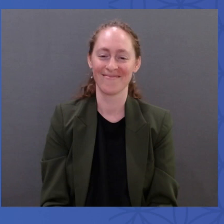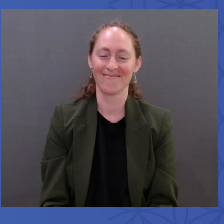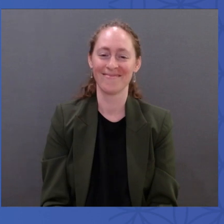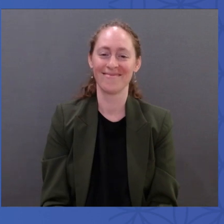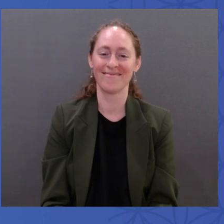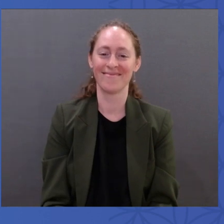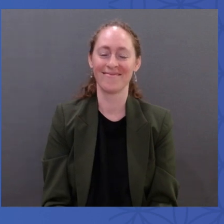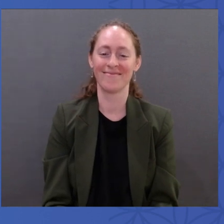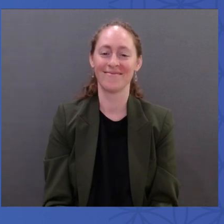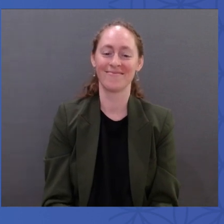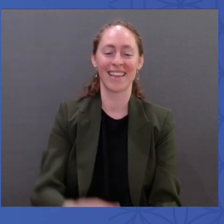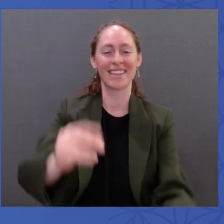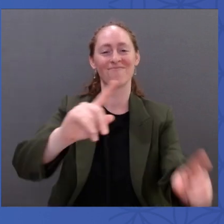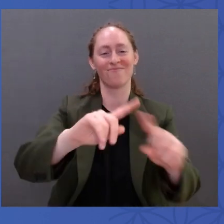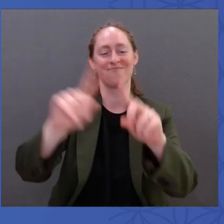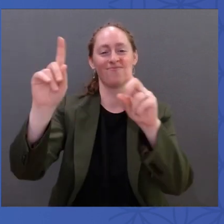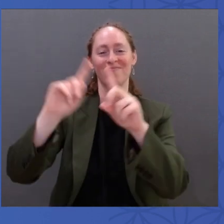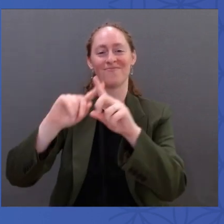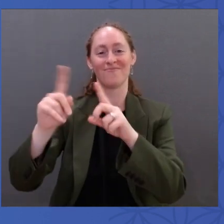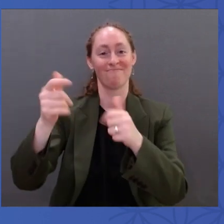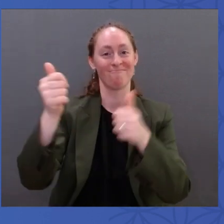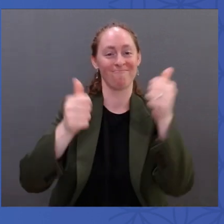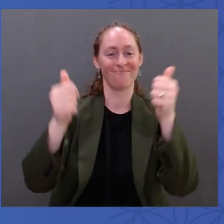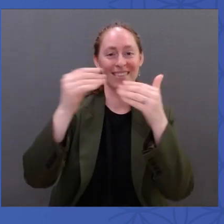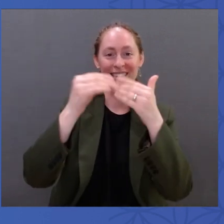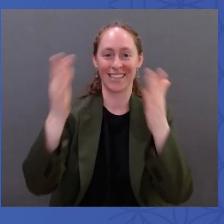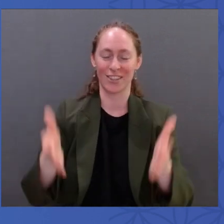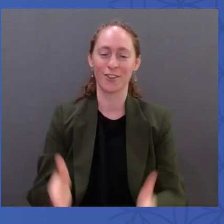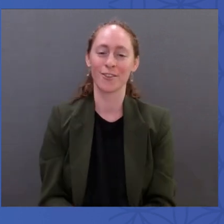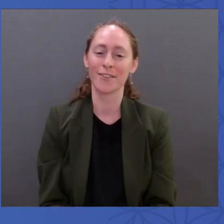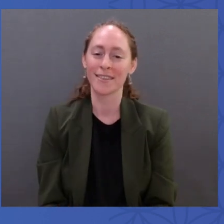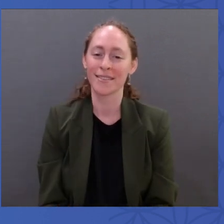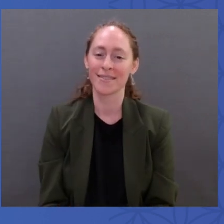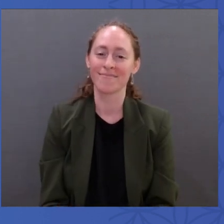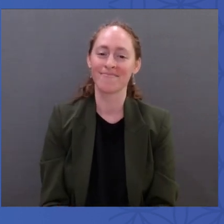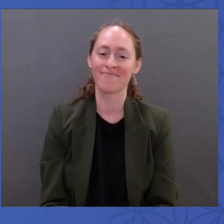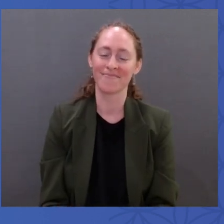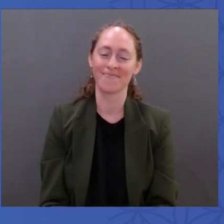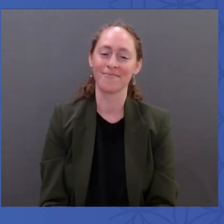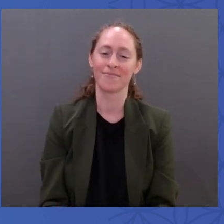Hello, Minister. Ladies and gentlemen. It is an honor for me to attend this launch